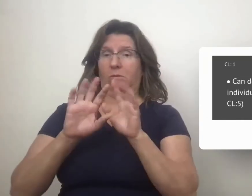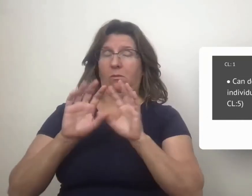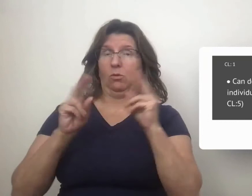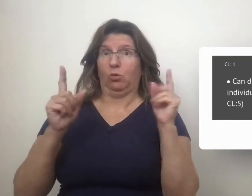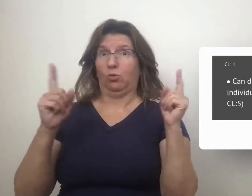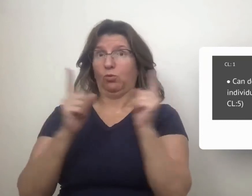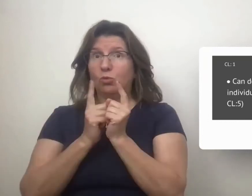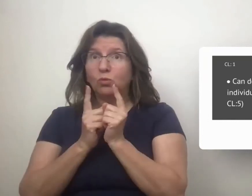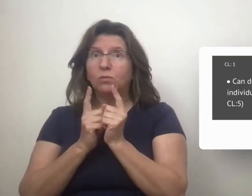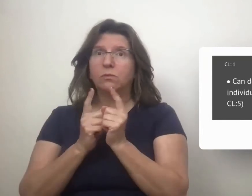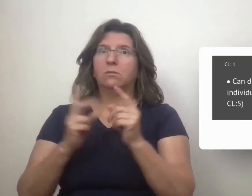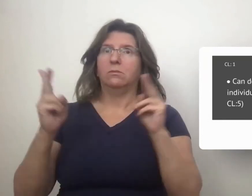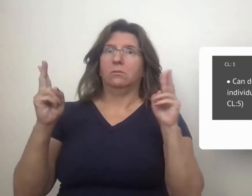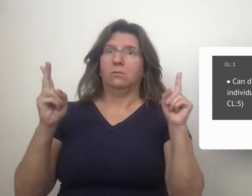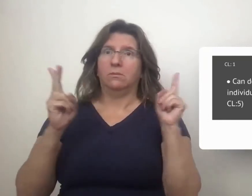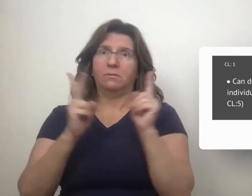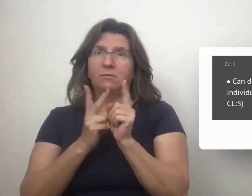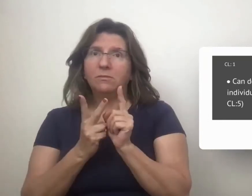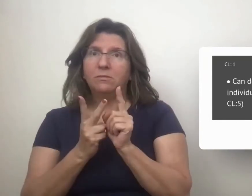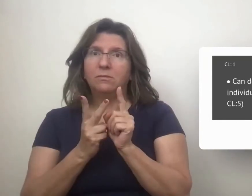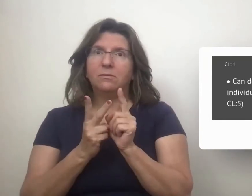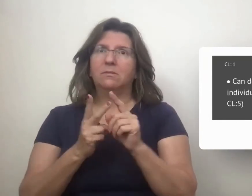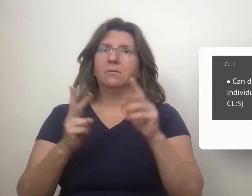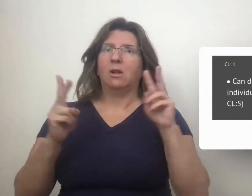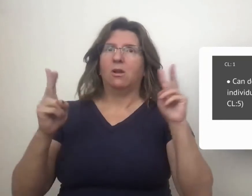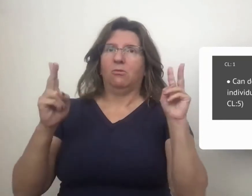Two people coming together. Now two people and a third person.